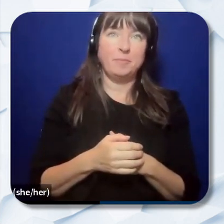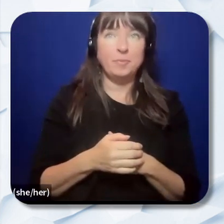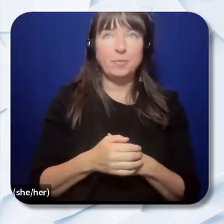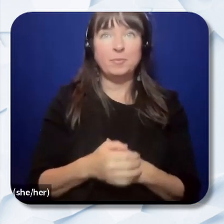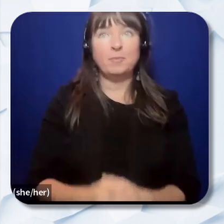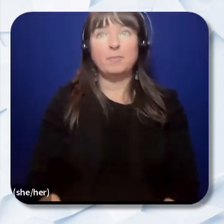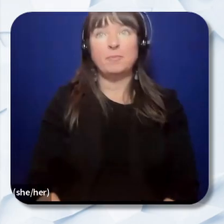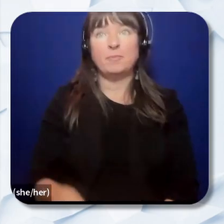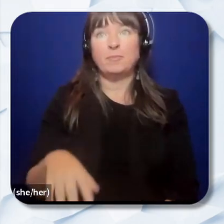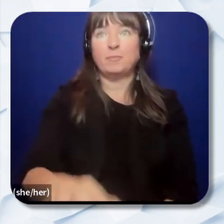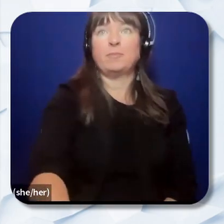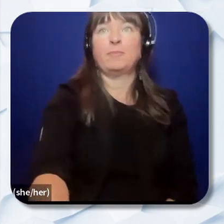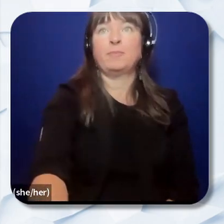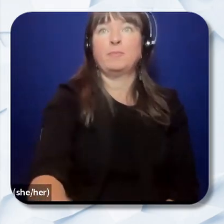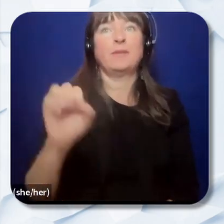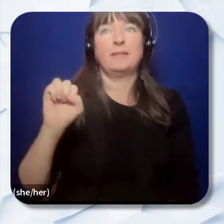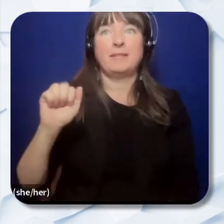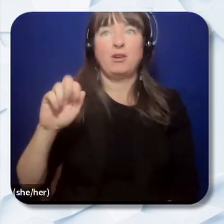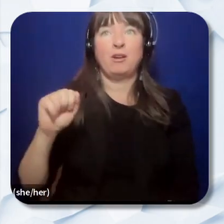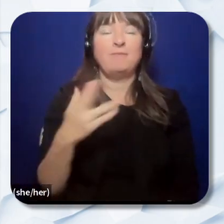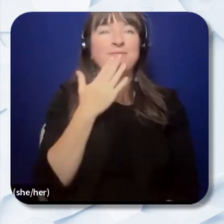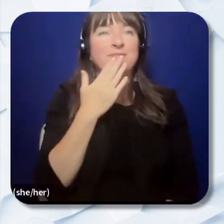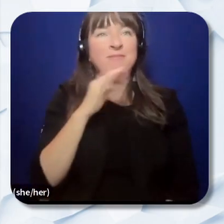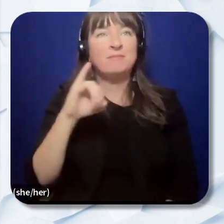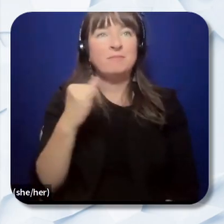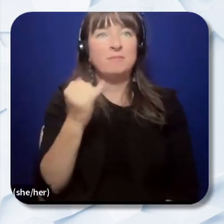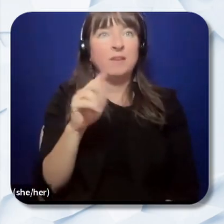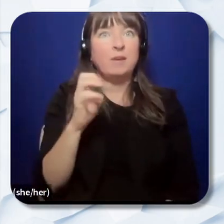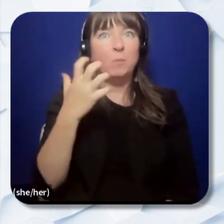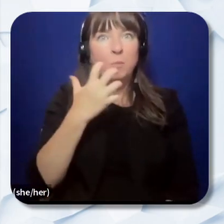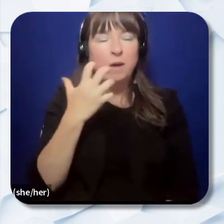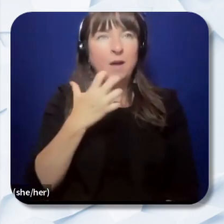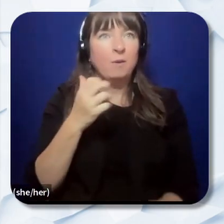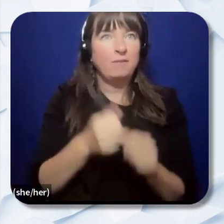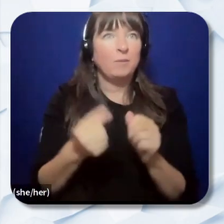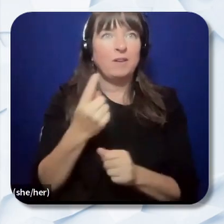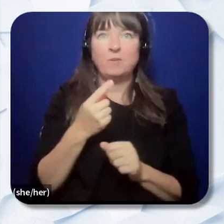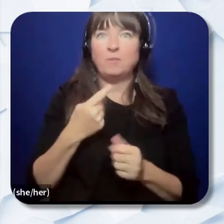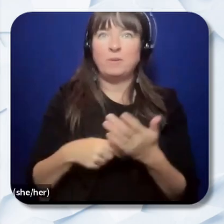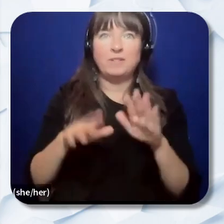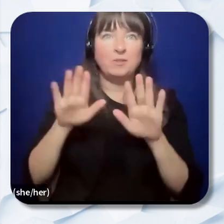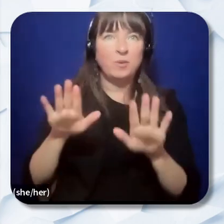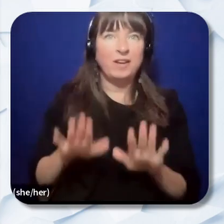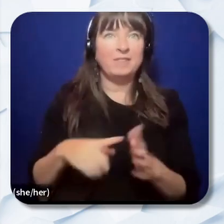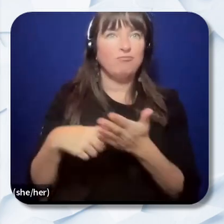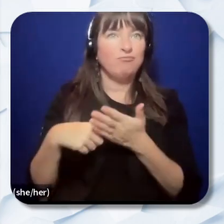Sarah Neville-Morgan: Thanks Jade. Wow everyone what a great discussion. And such content with